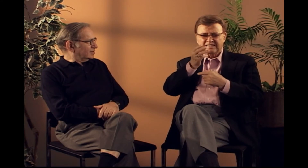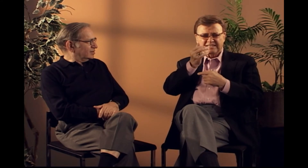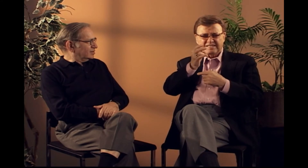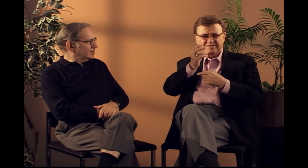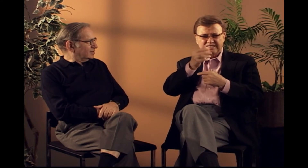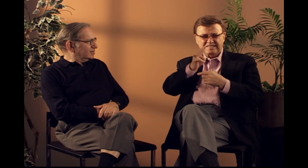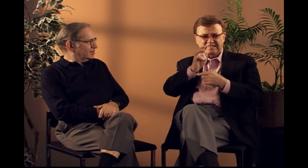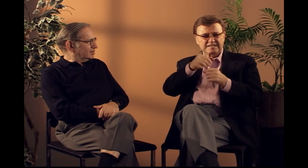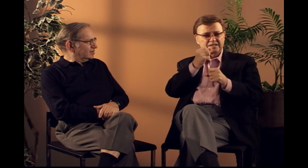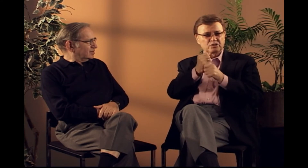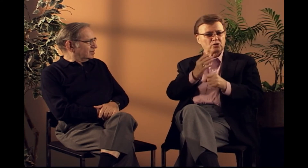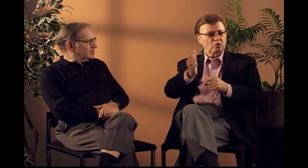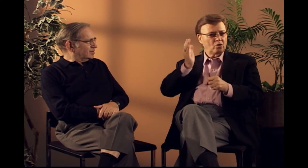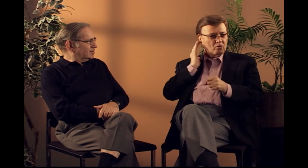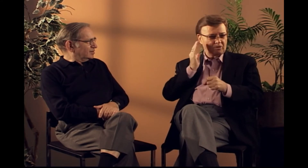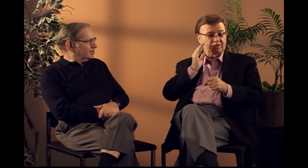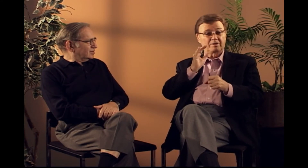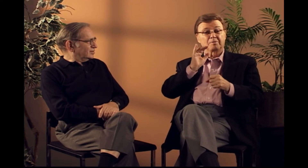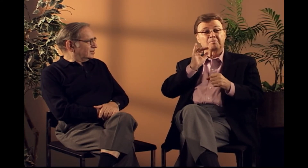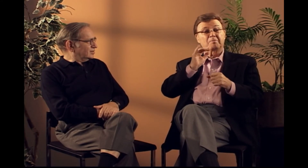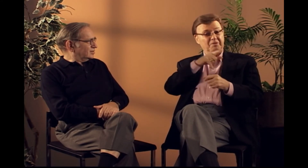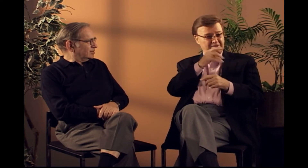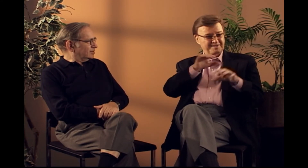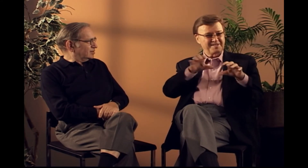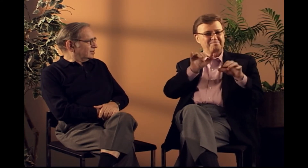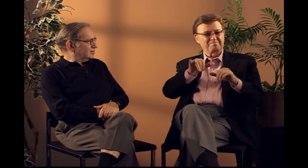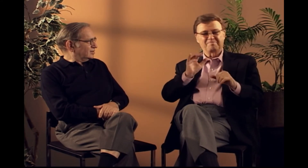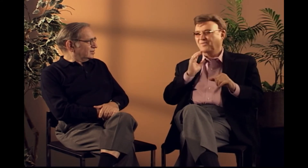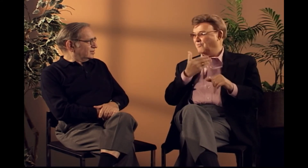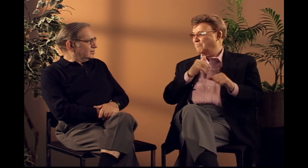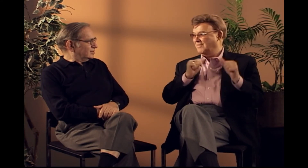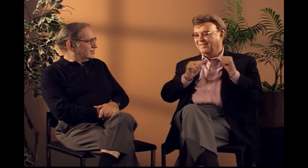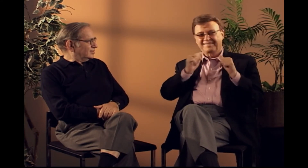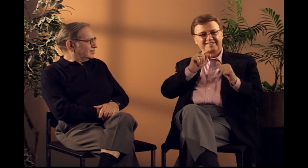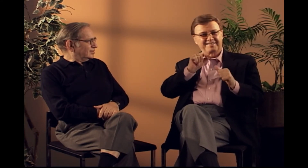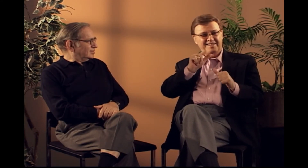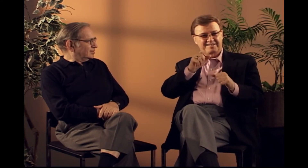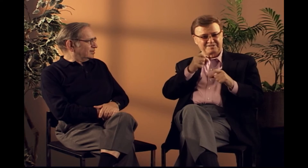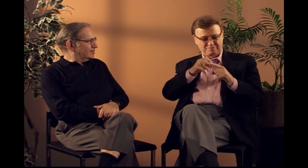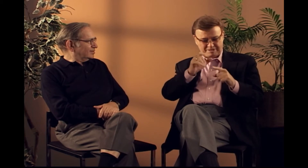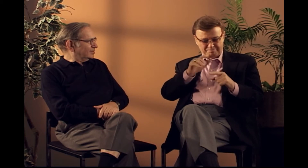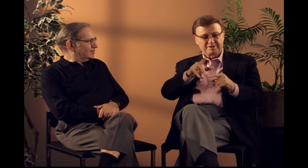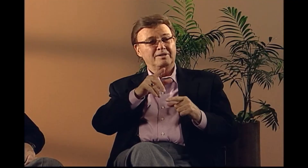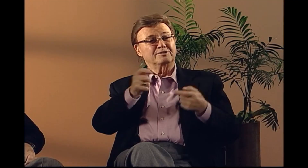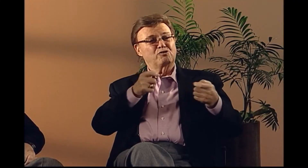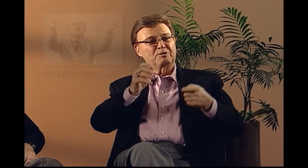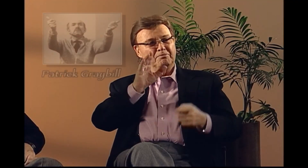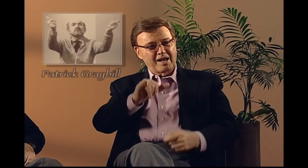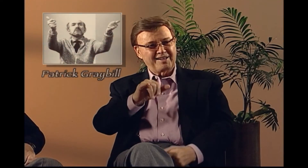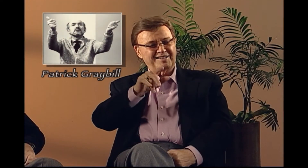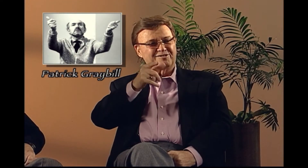I don't remember exactly when it was. It was maybe 16, 17 years ago, and they were doing our production,